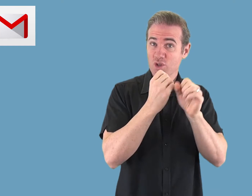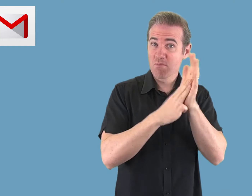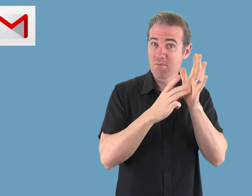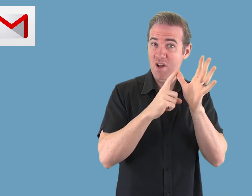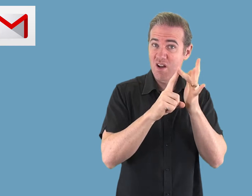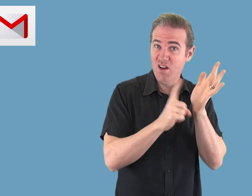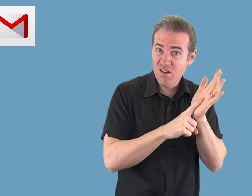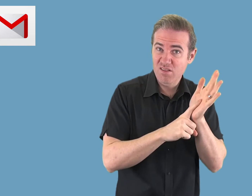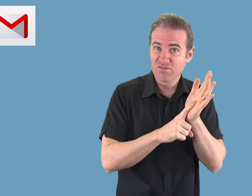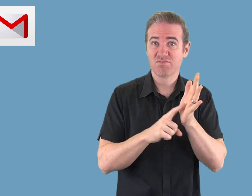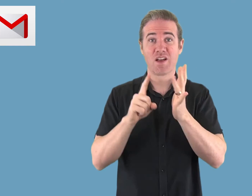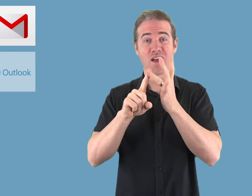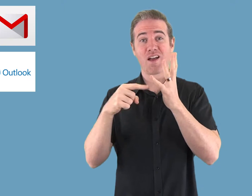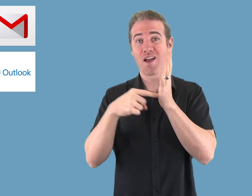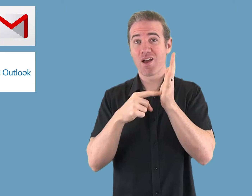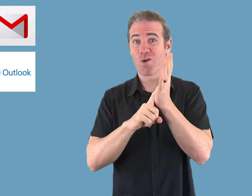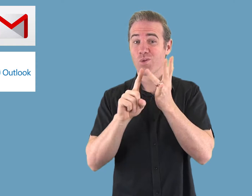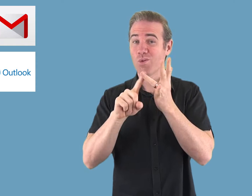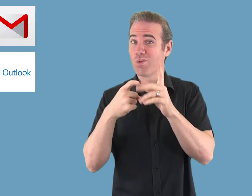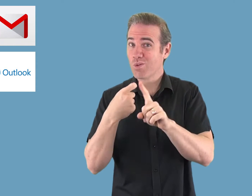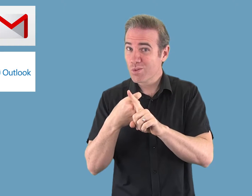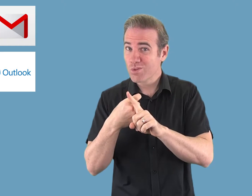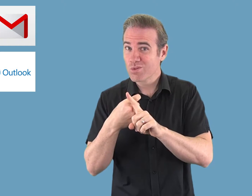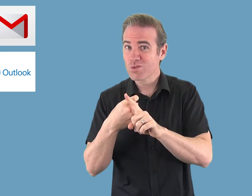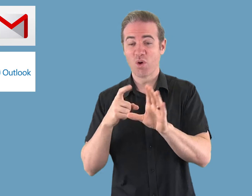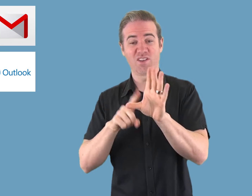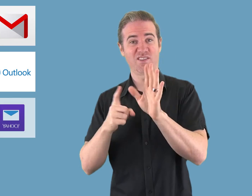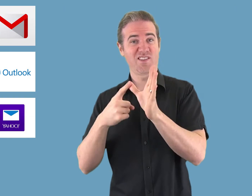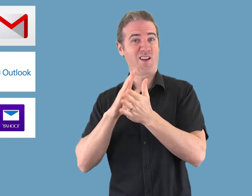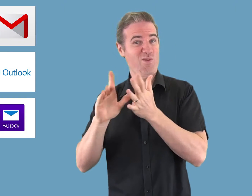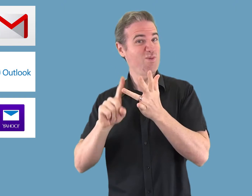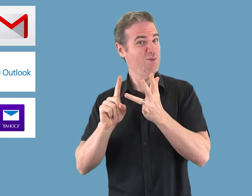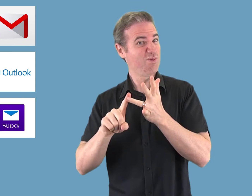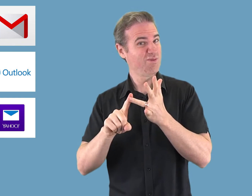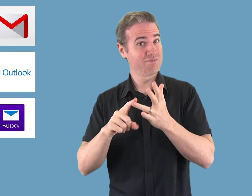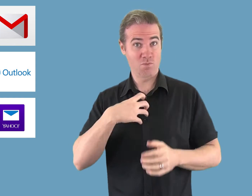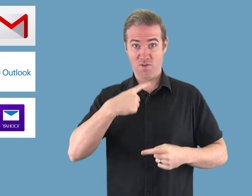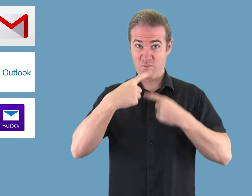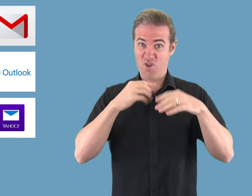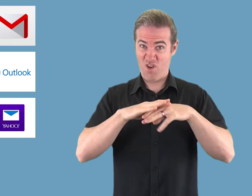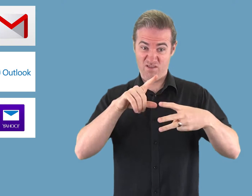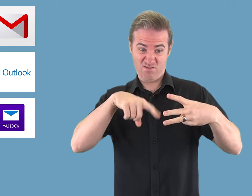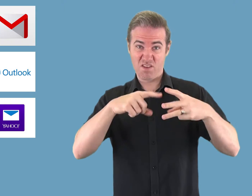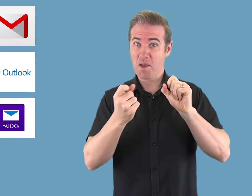Gmail Outlook Yahoo